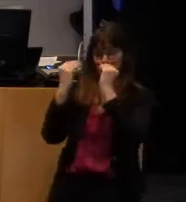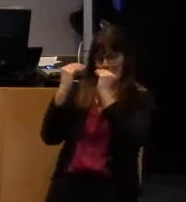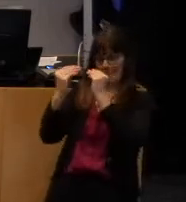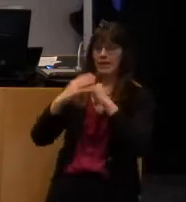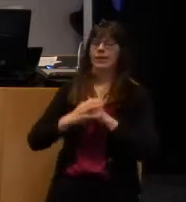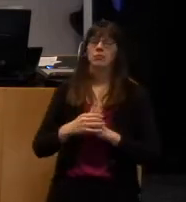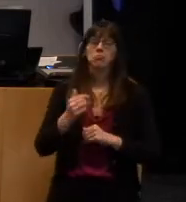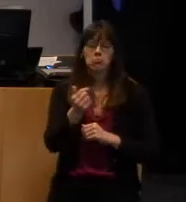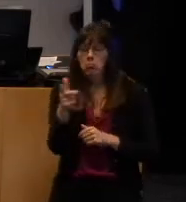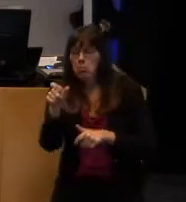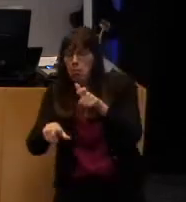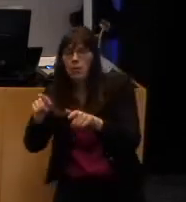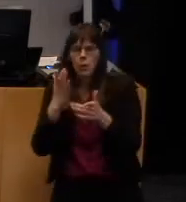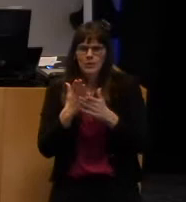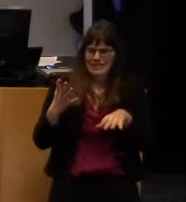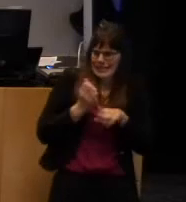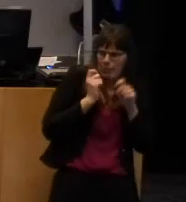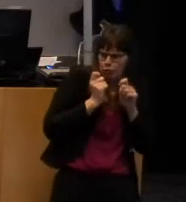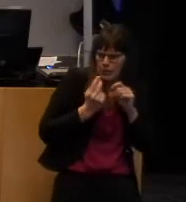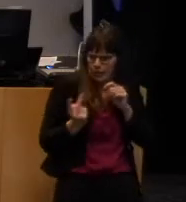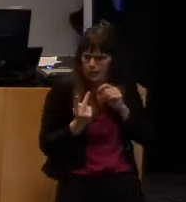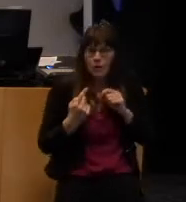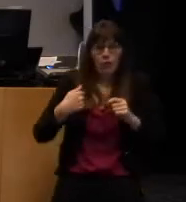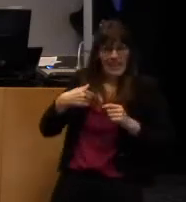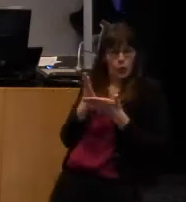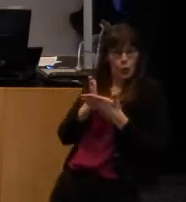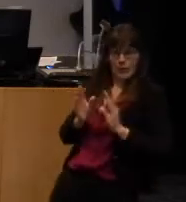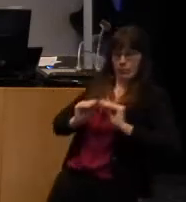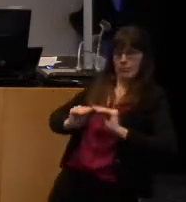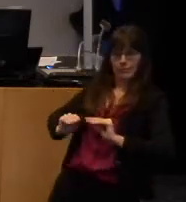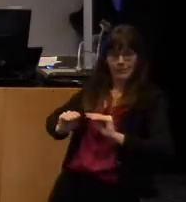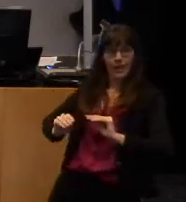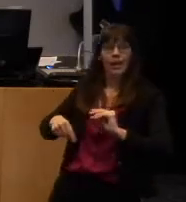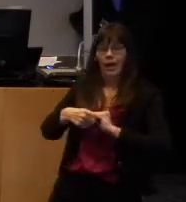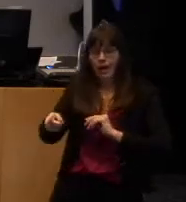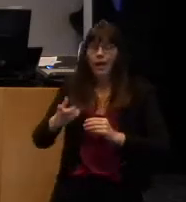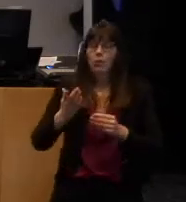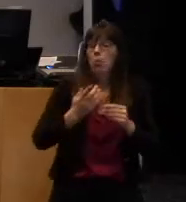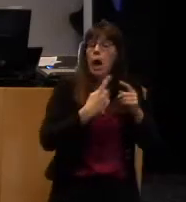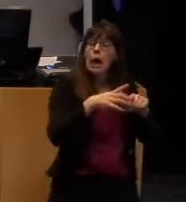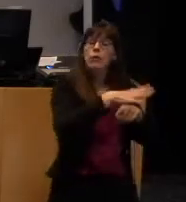some have been my co-students, others have been my students. Some of them have been colleagues outside of interpreting